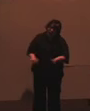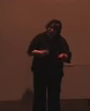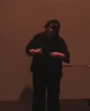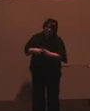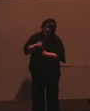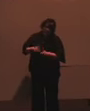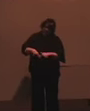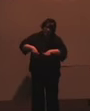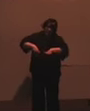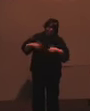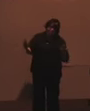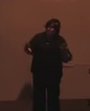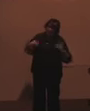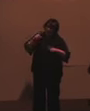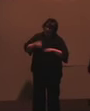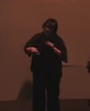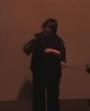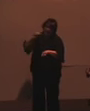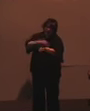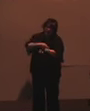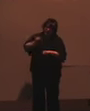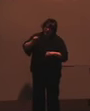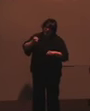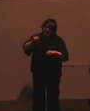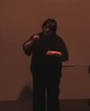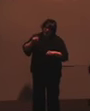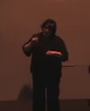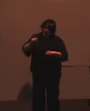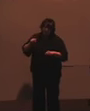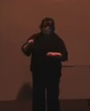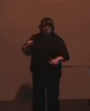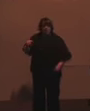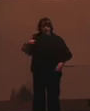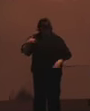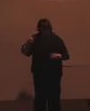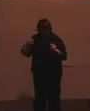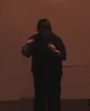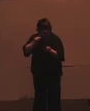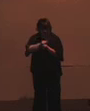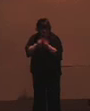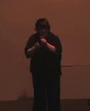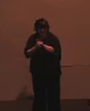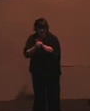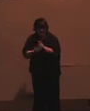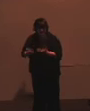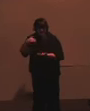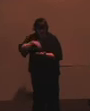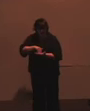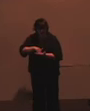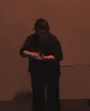So I try to change the situation again. This is the back.